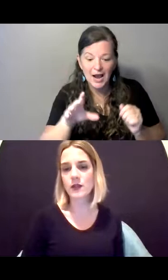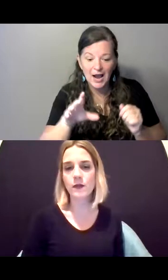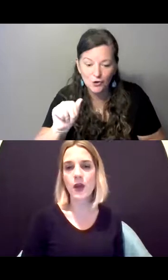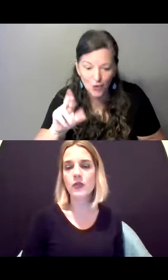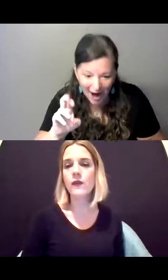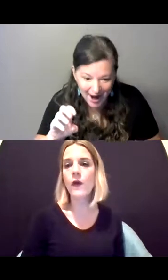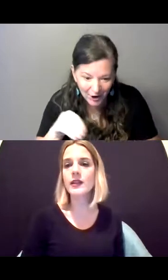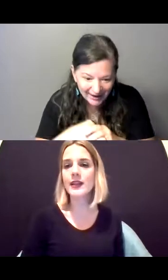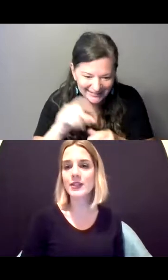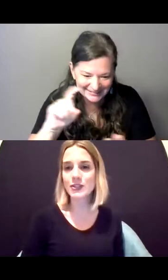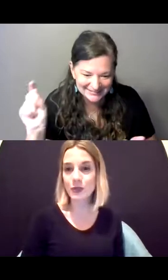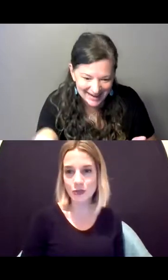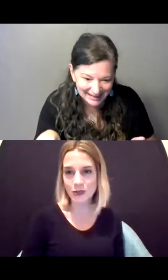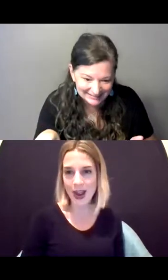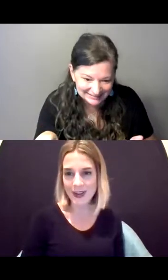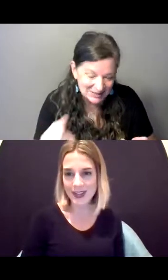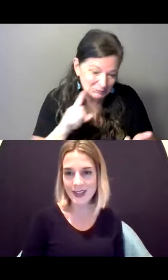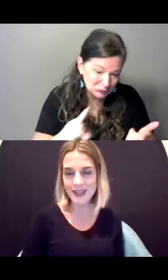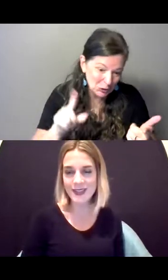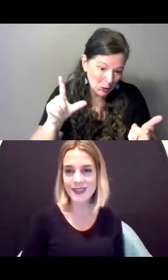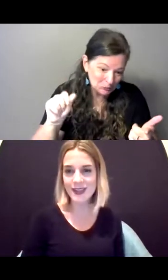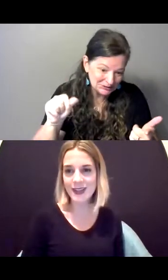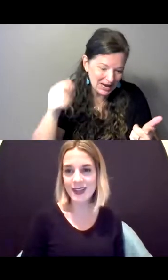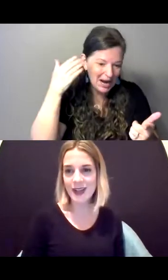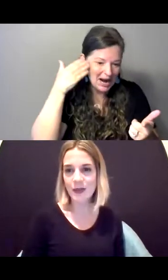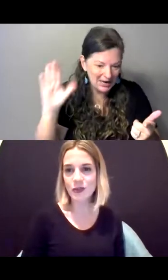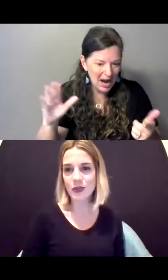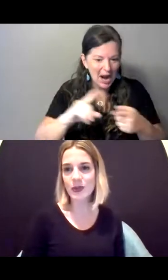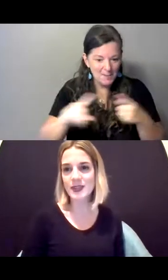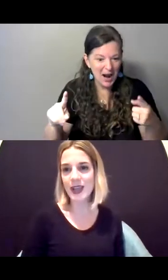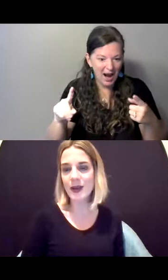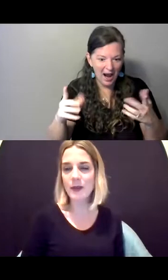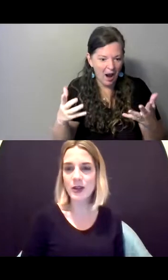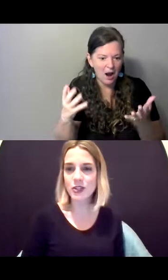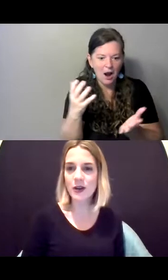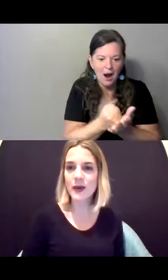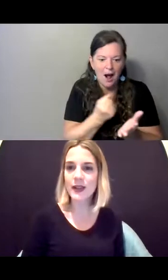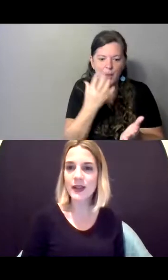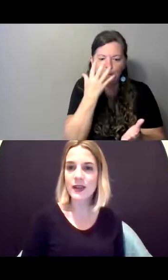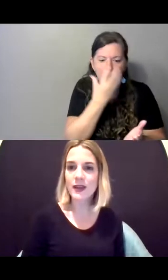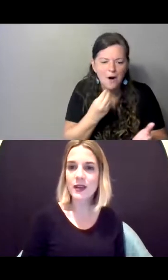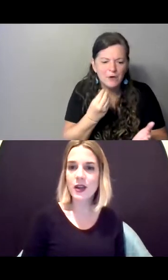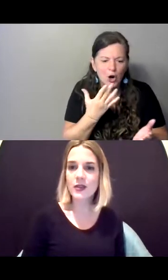So, there's the foilage, which is rare in Texas. I'm sure in Louisiana, I'm not sure, but you know,